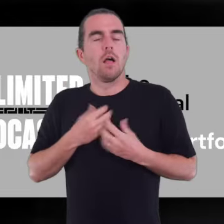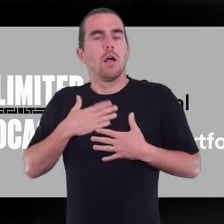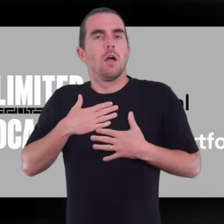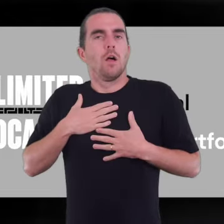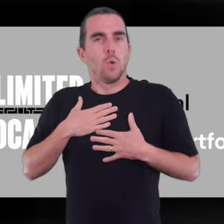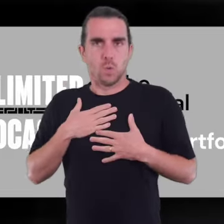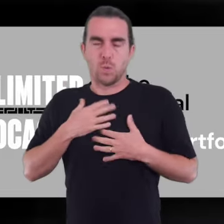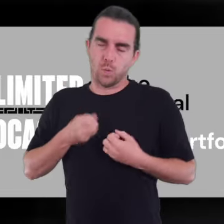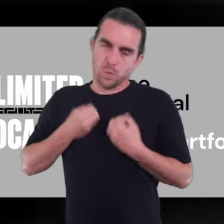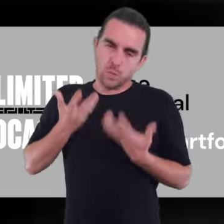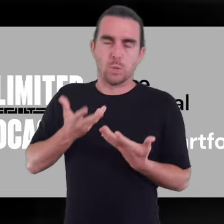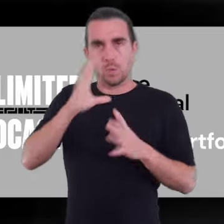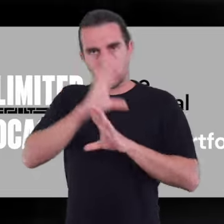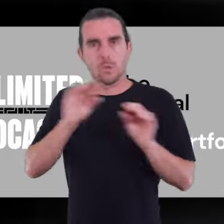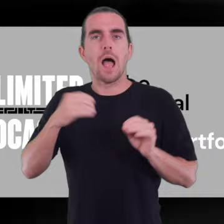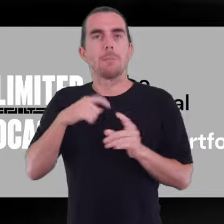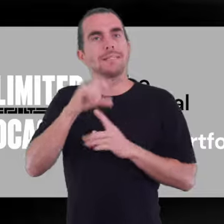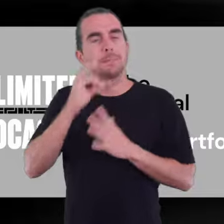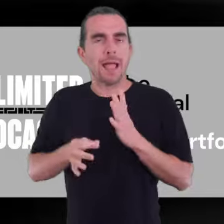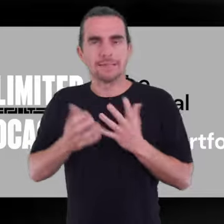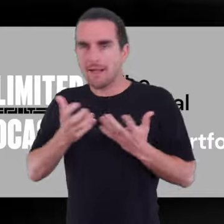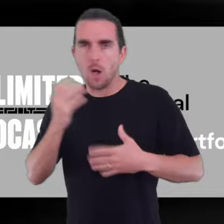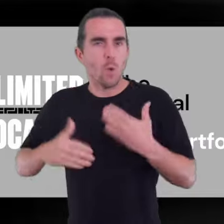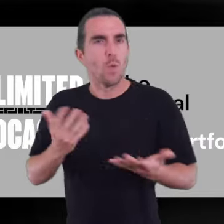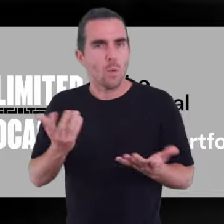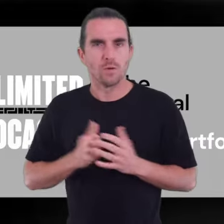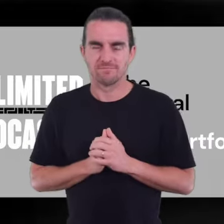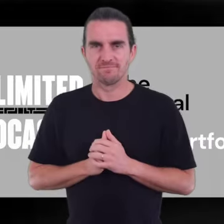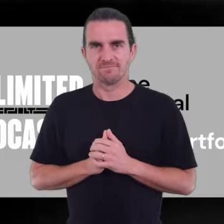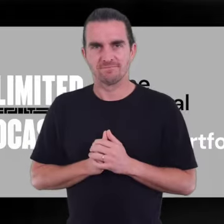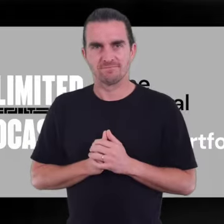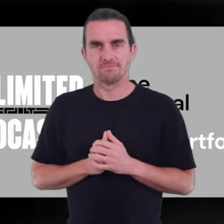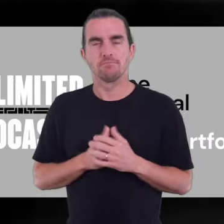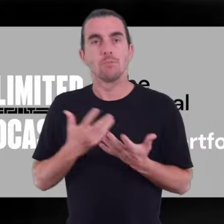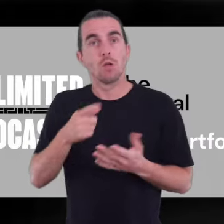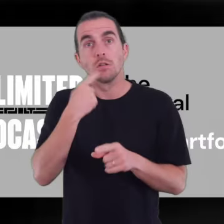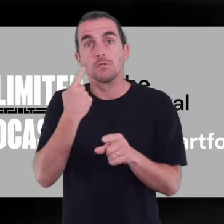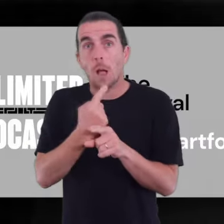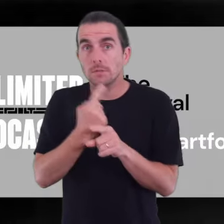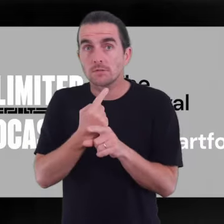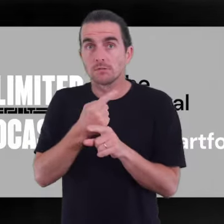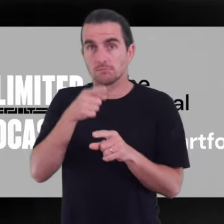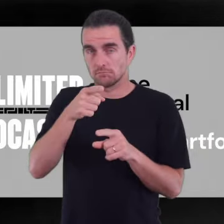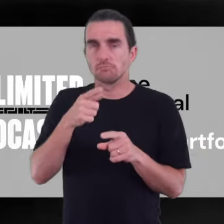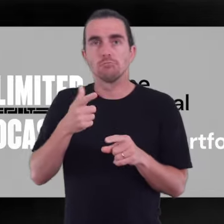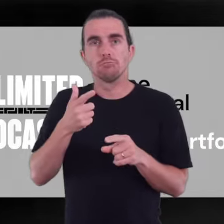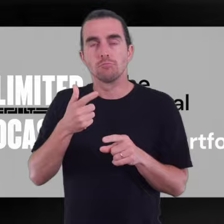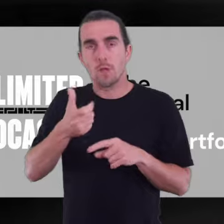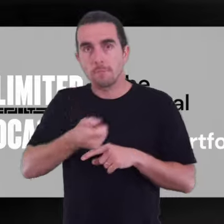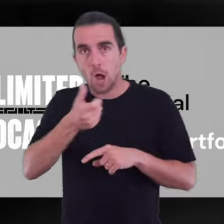as a cathartic release for the experience of disability. [Alistair] So you talked a bit about it running from smart phones,